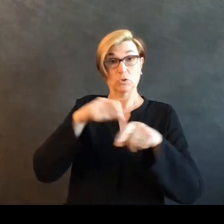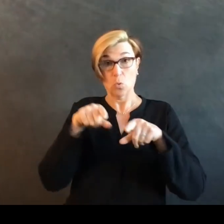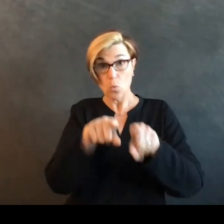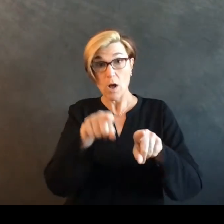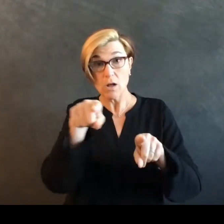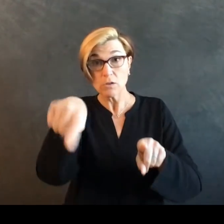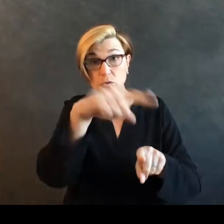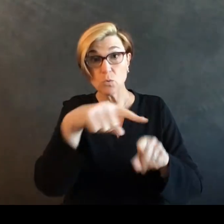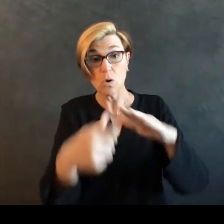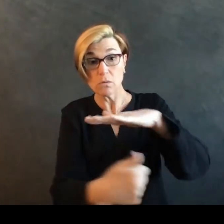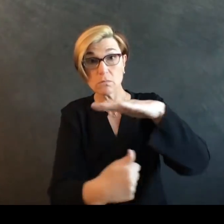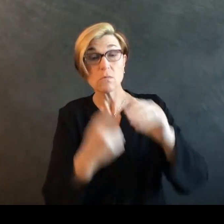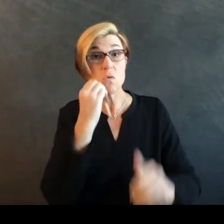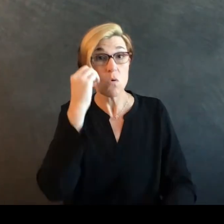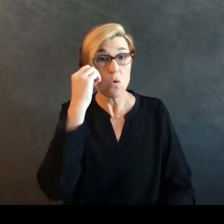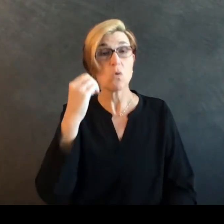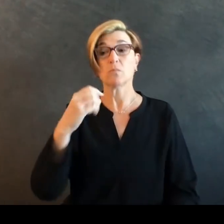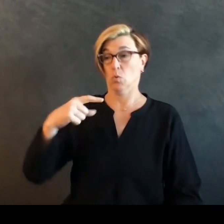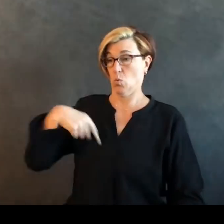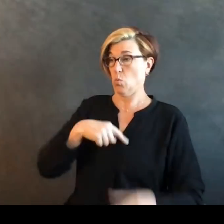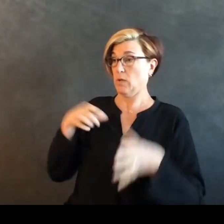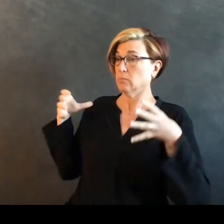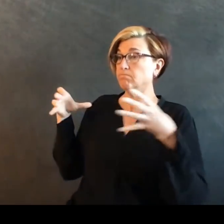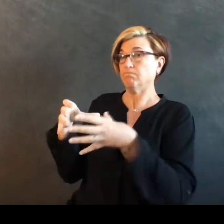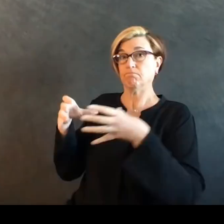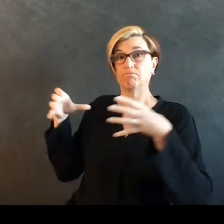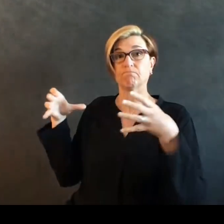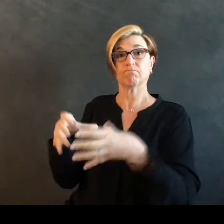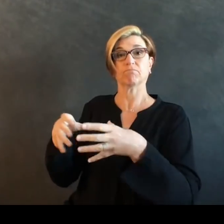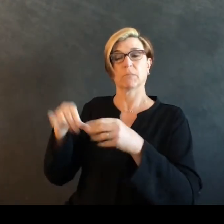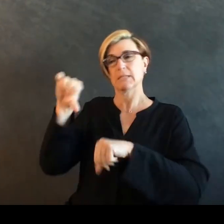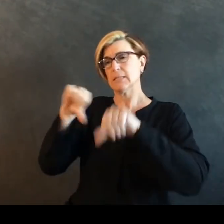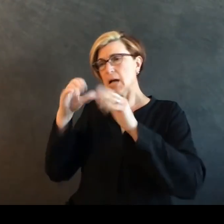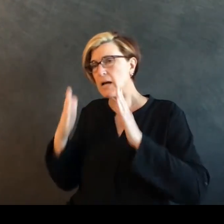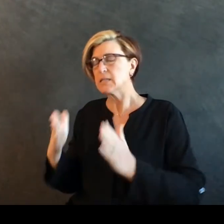and researchers anywhere in the world we're racing to develop new ways to